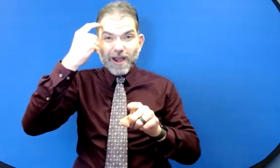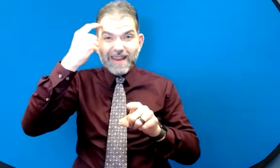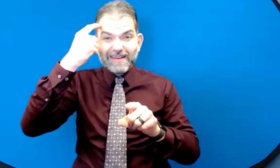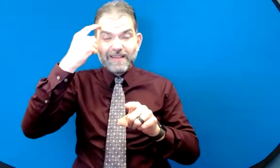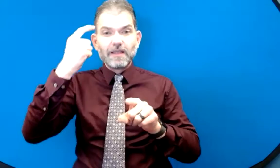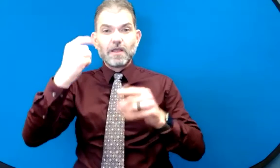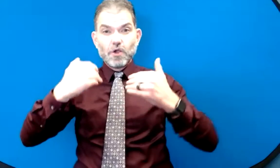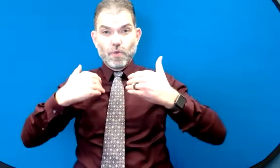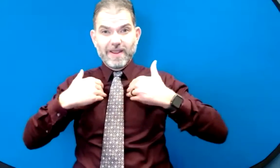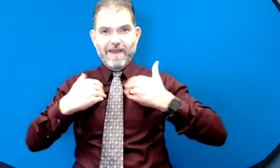ASL Interpreter: Louis body dementia